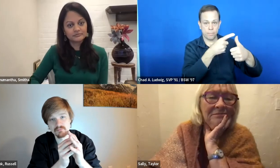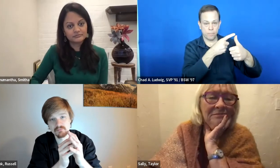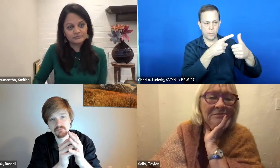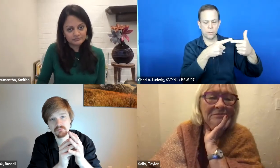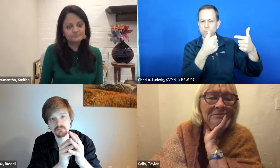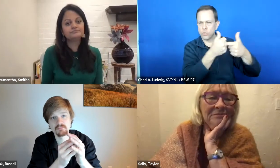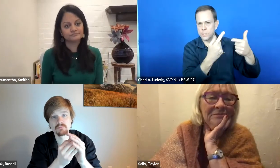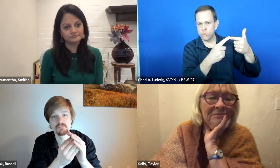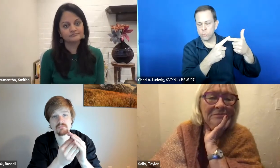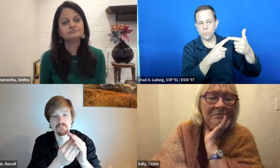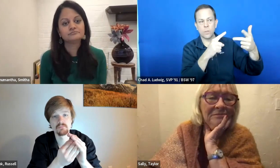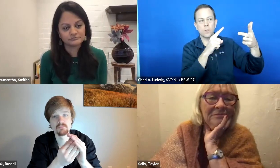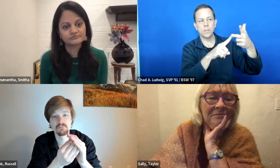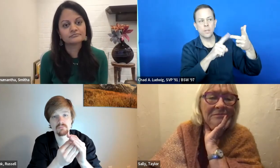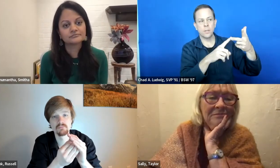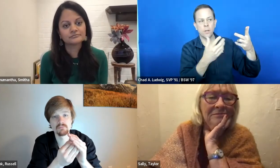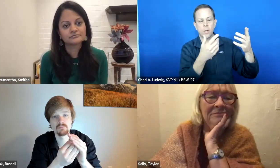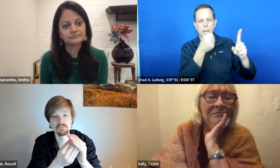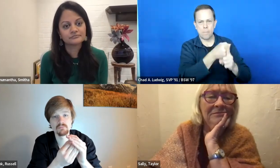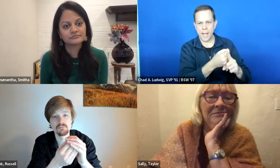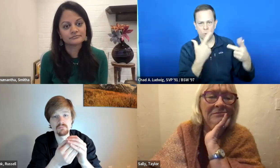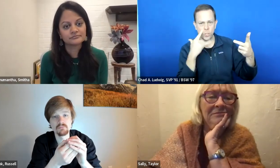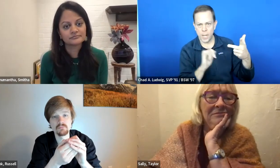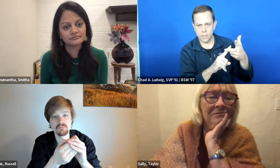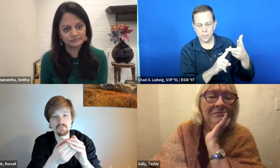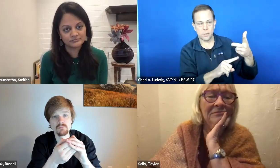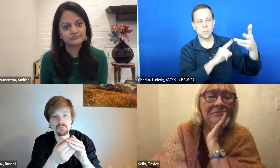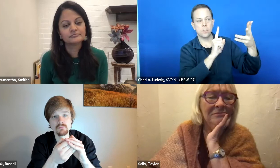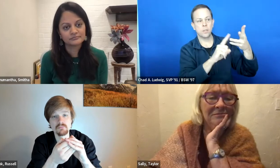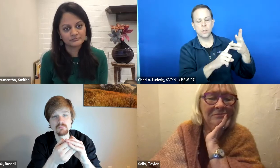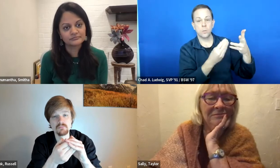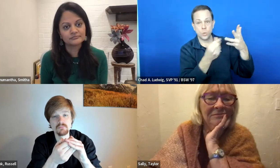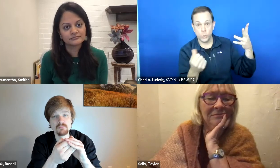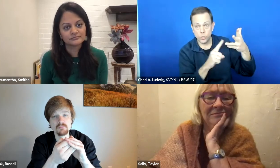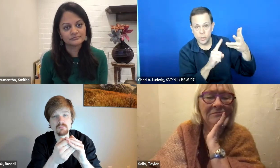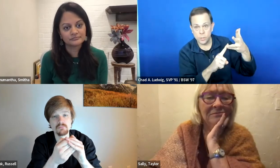First and foremost, we were able to talk about what the issue was. We were able to see how everything